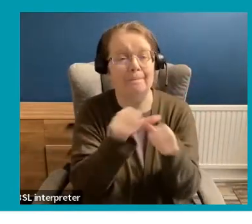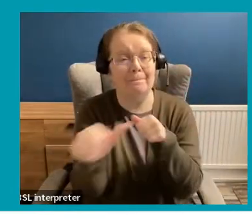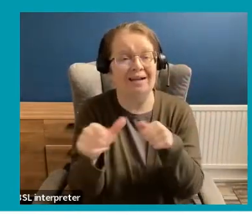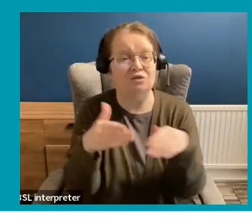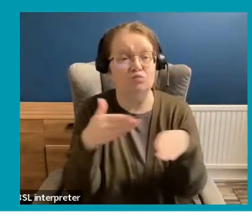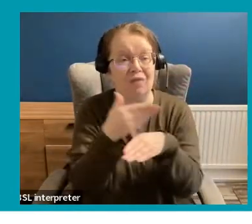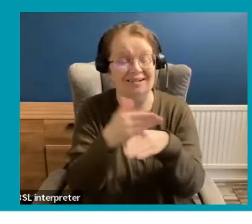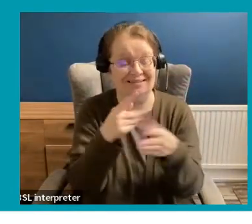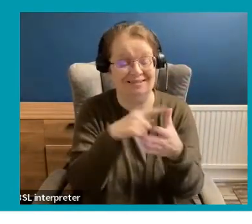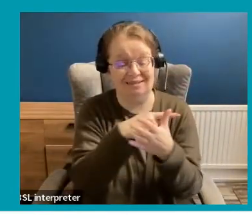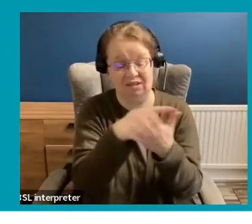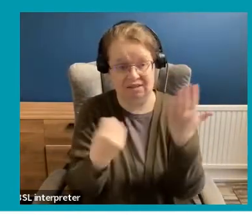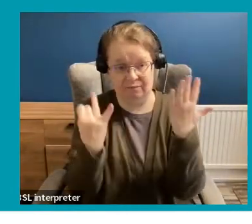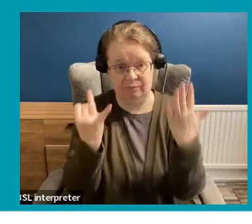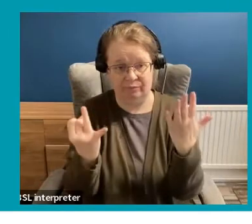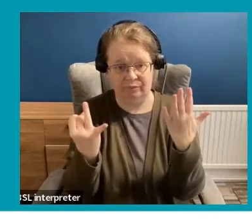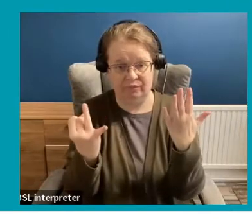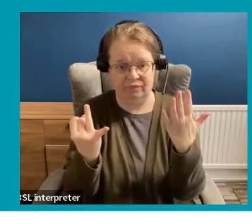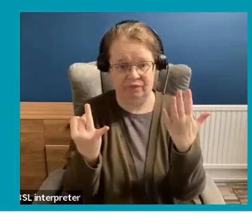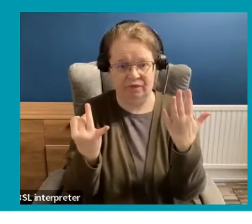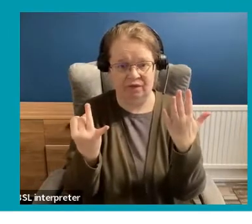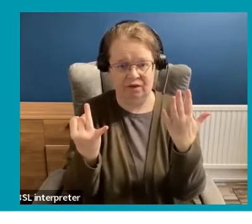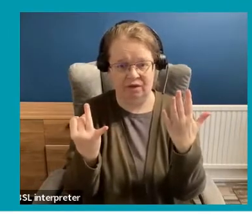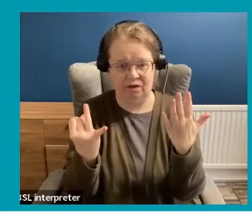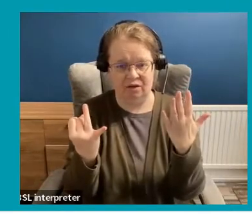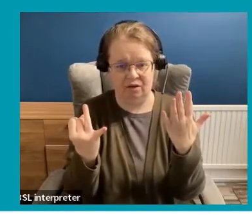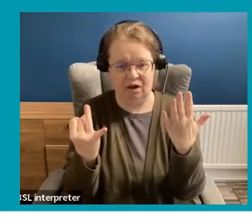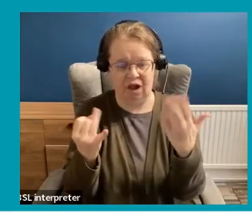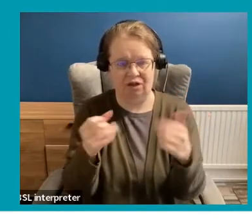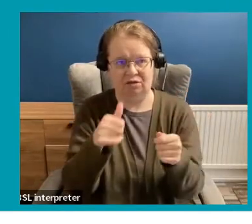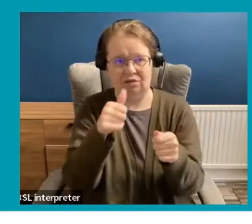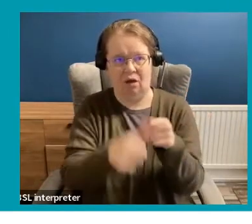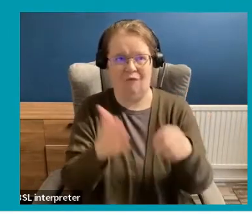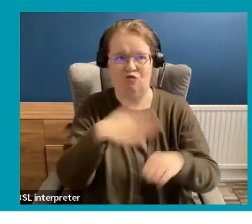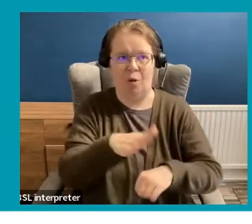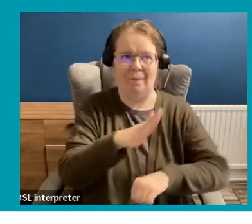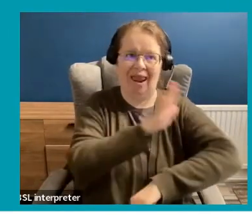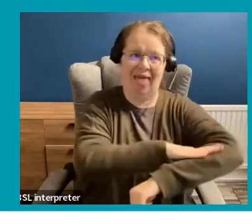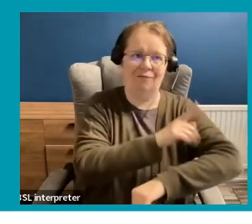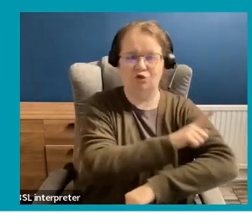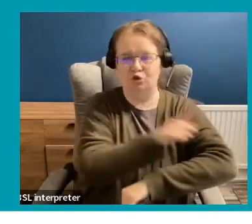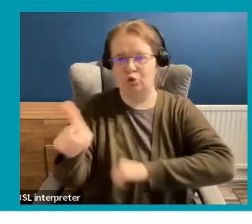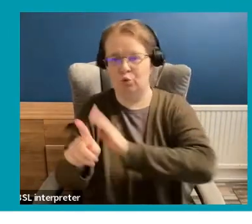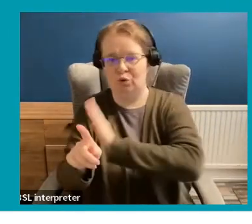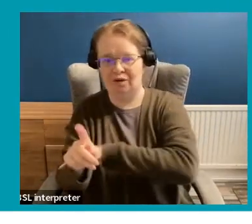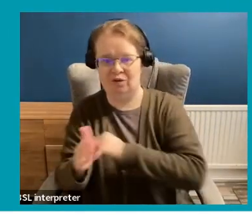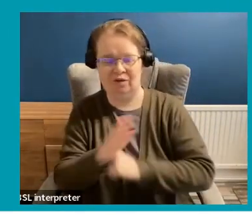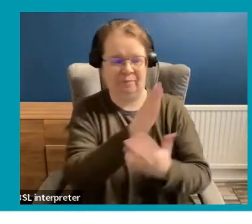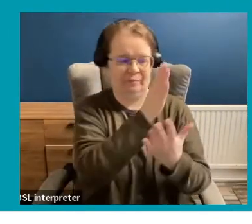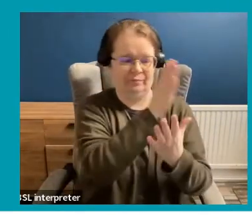. If we work from left to right they are divided into three groups of